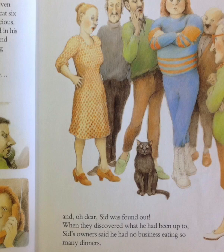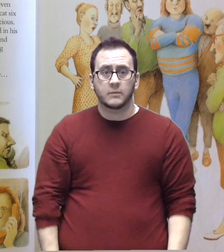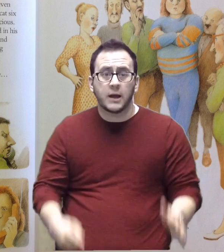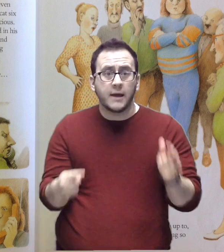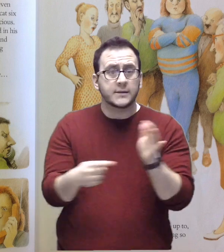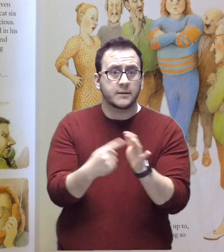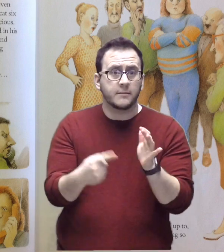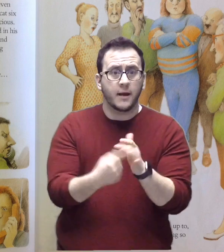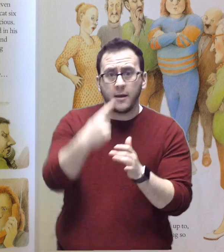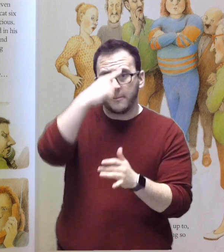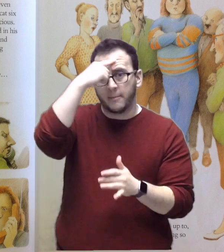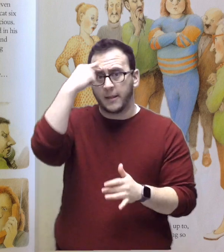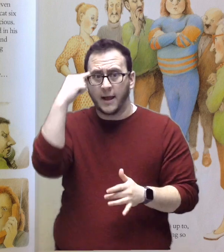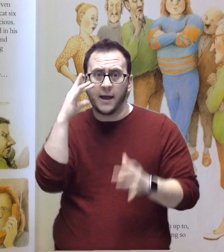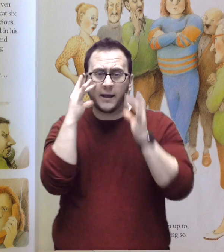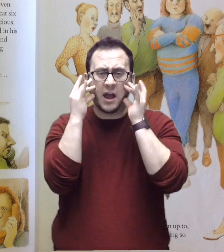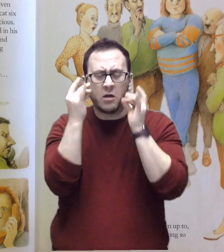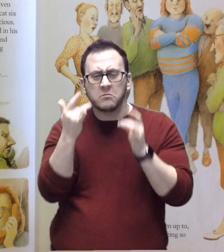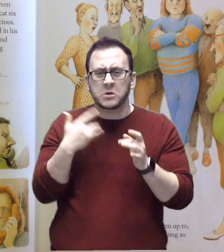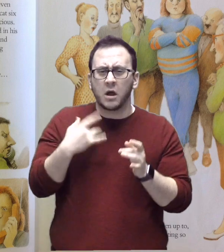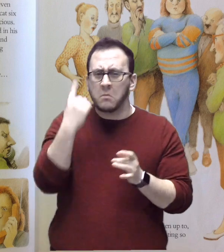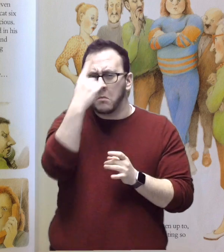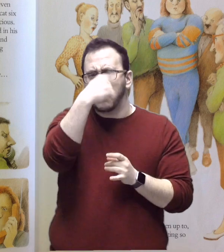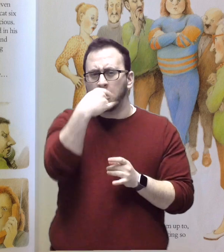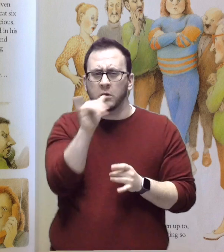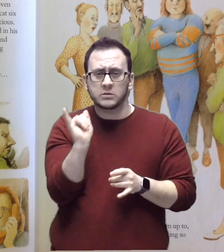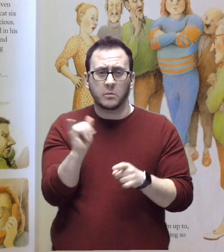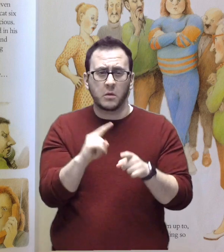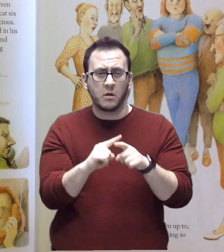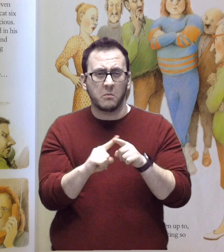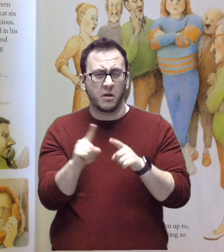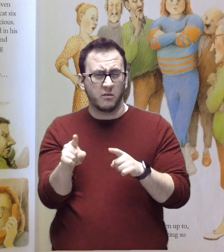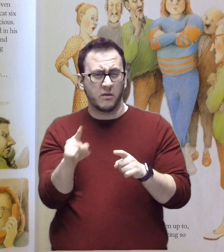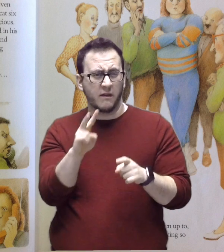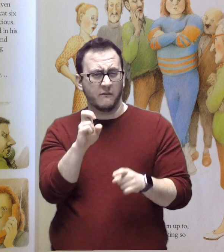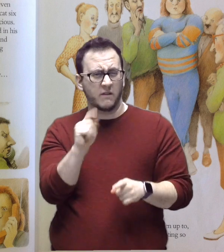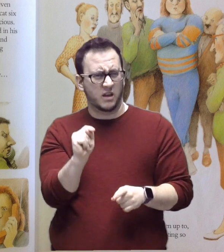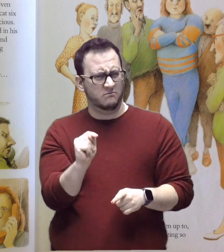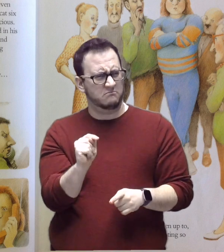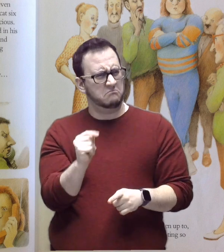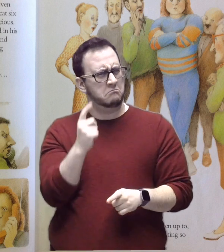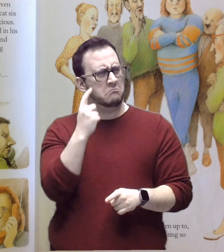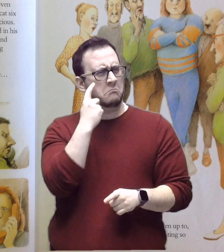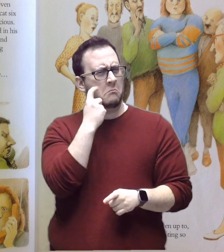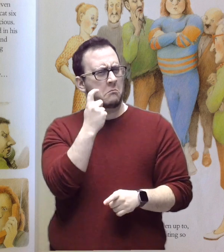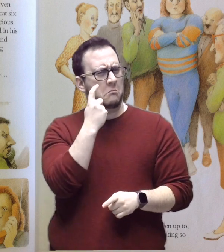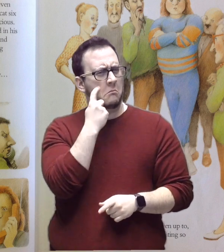Now, one black cat does look much like another; but nobody, not even a busy